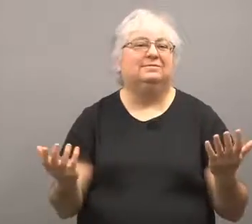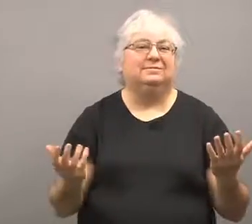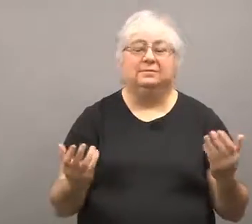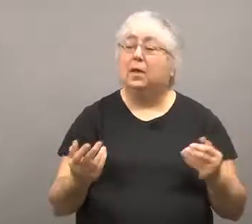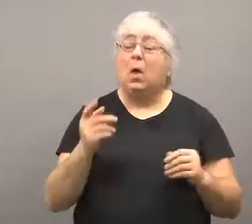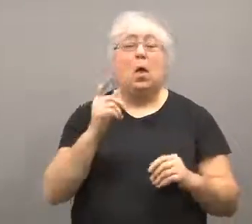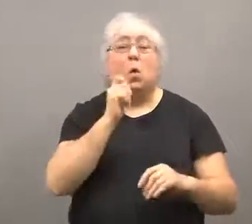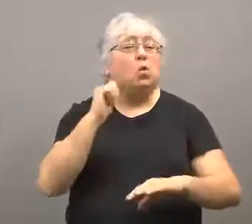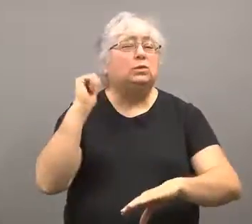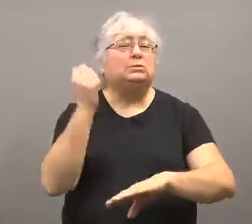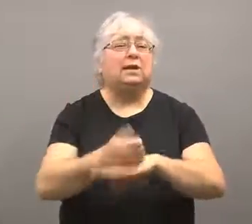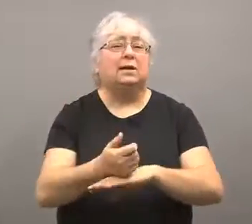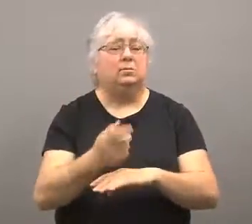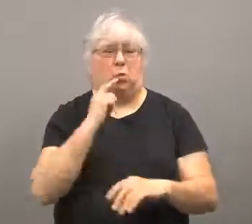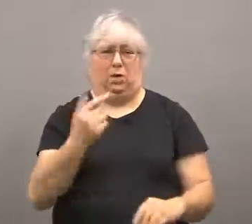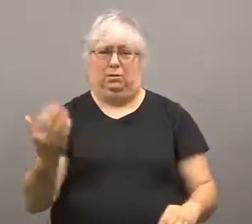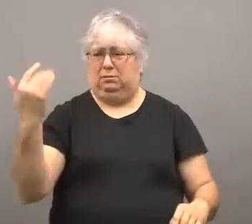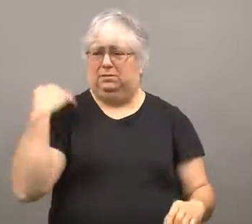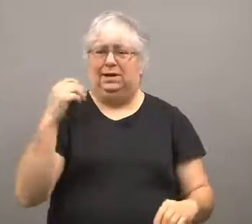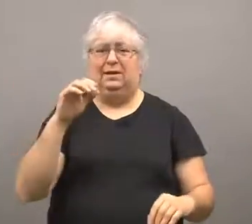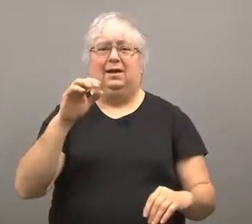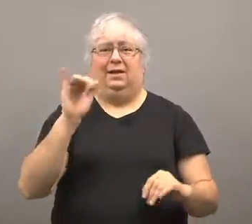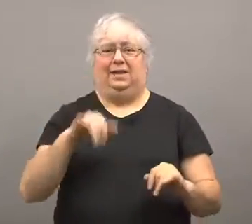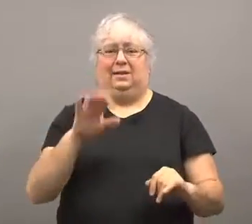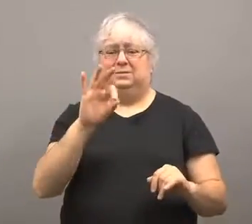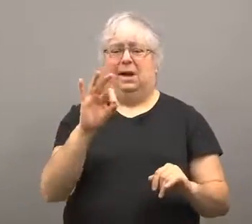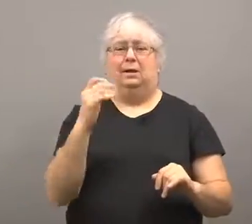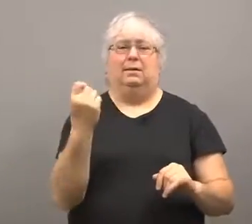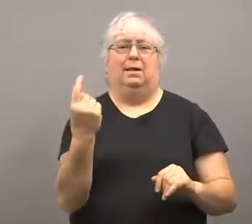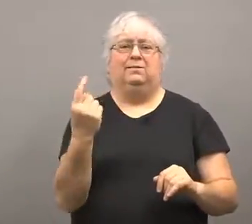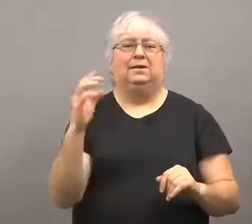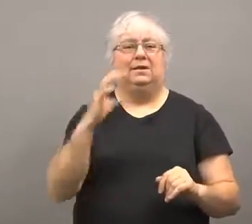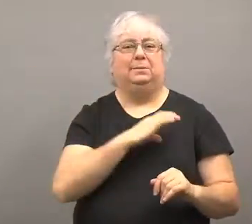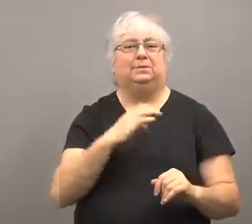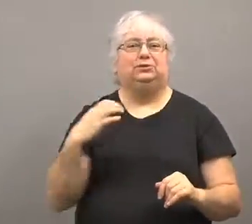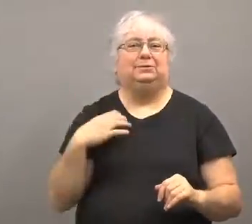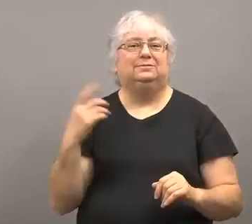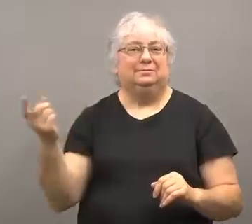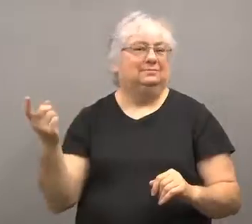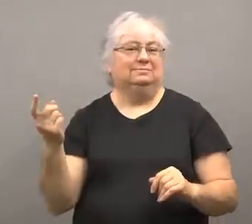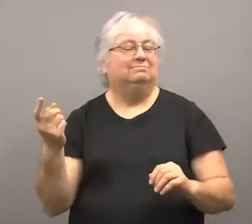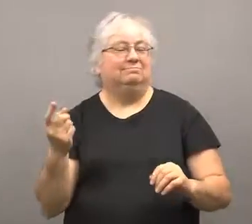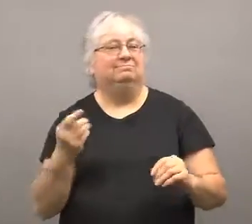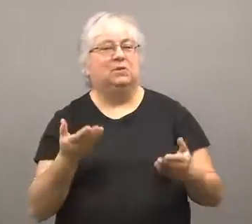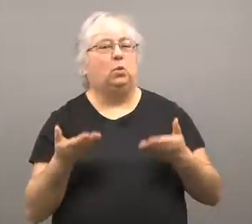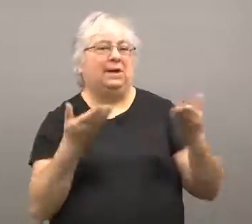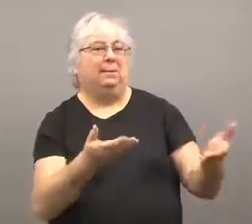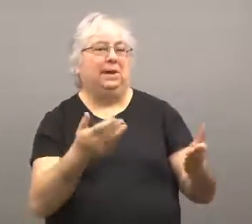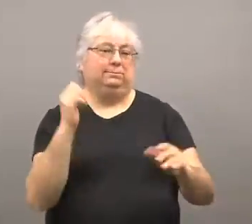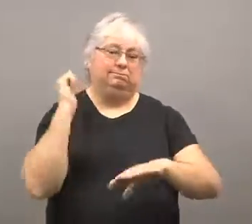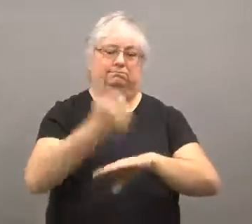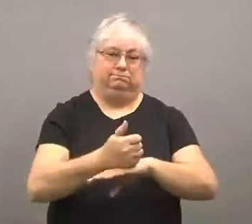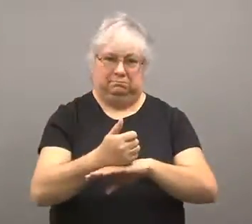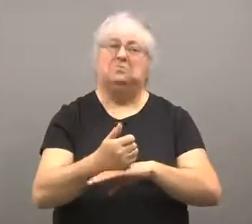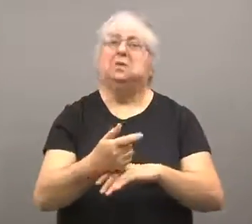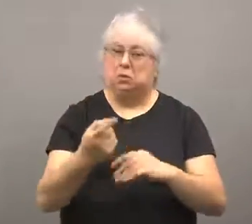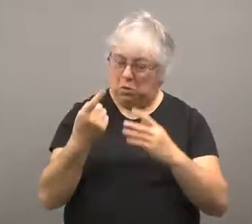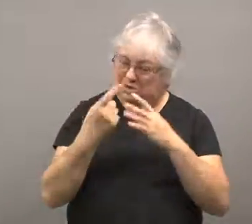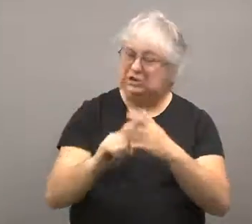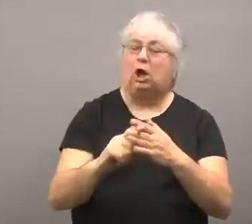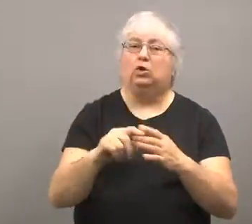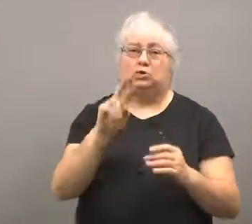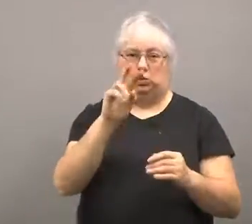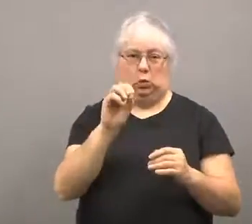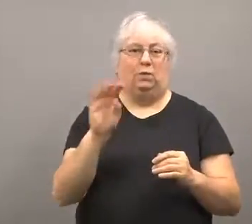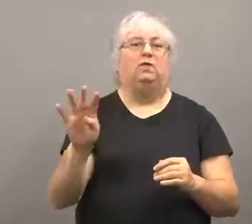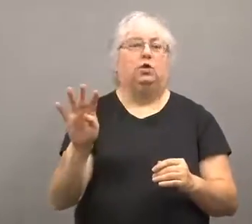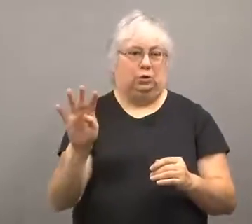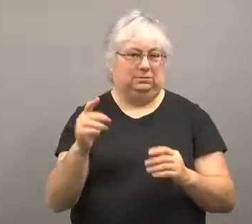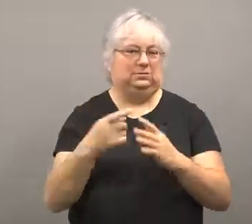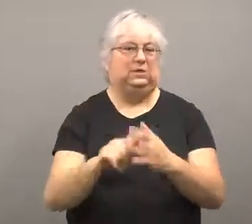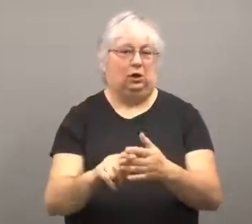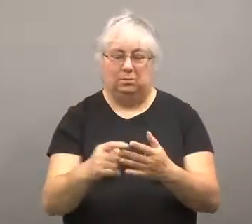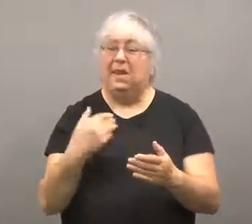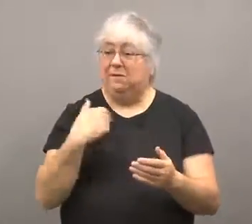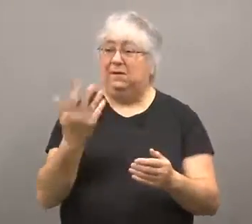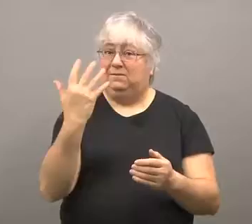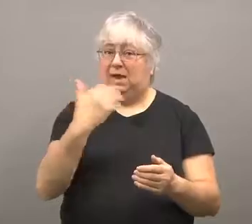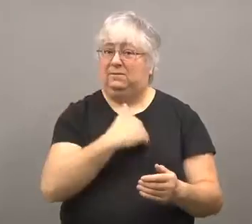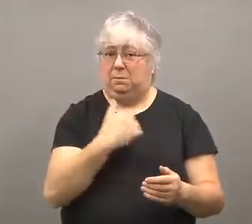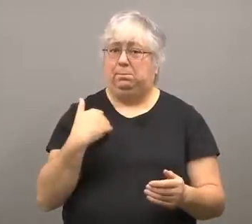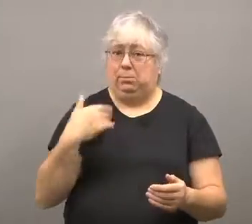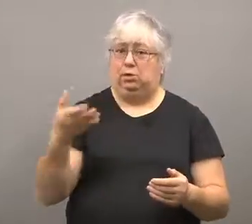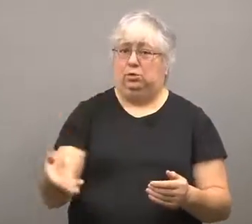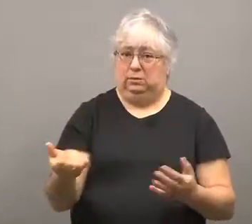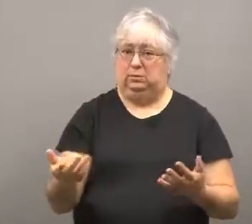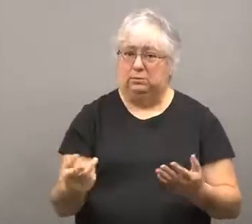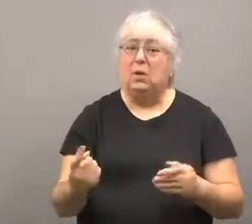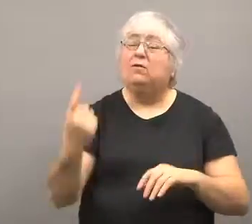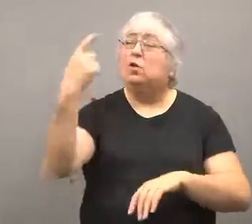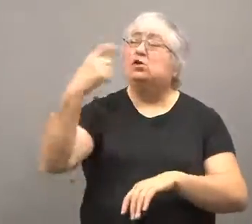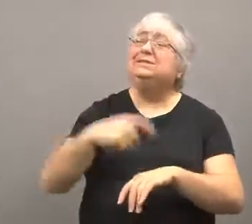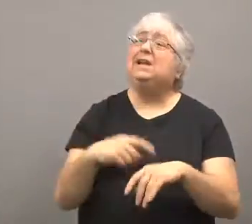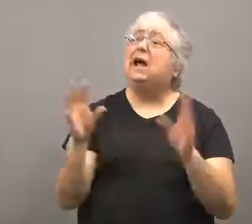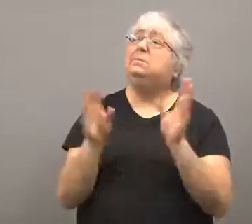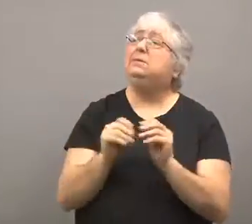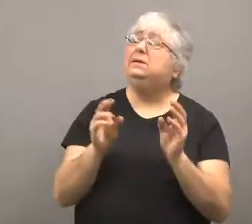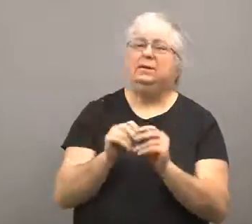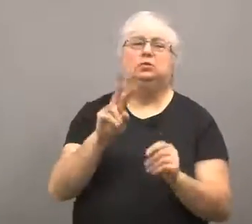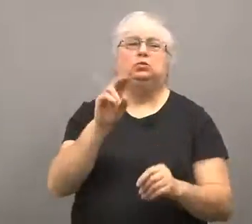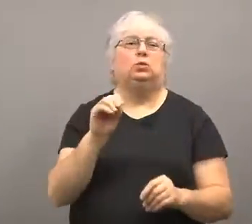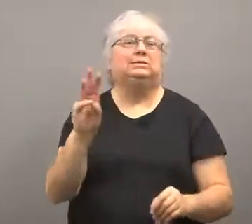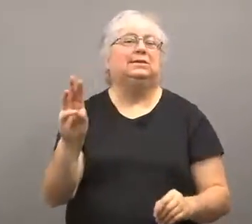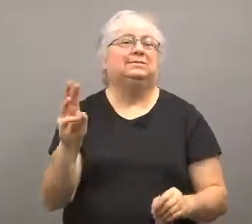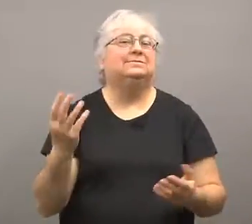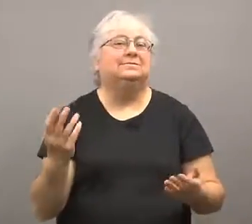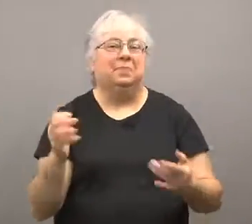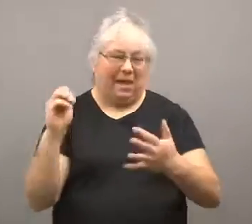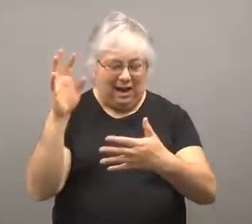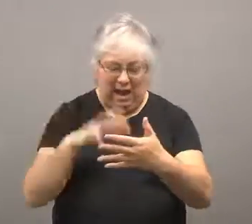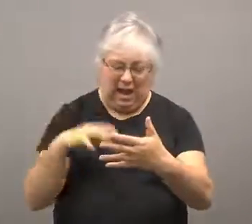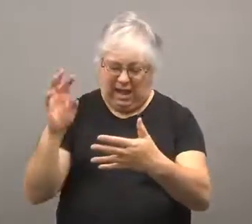It was established in 2004 on the 9/11 Commission's recommendation.